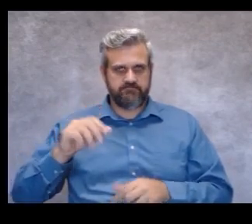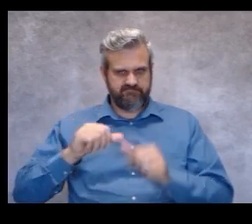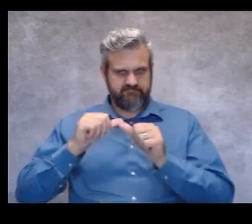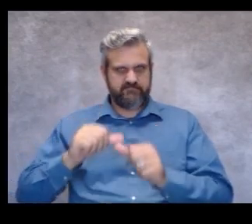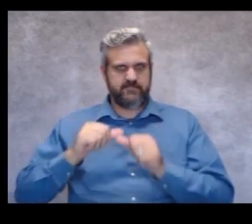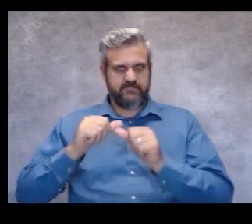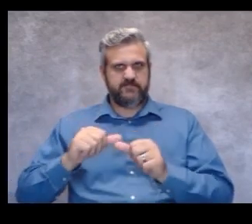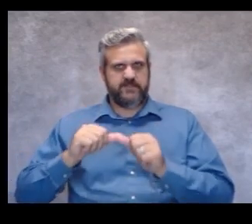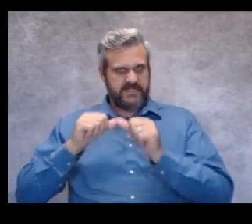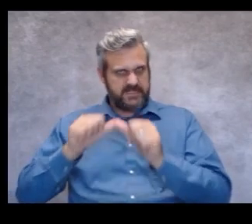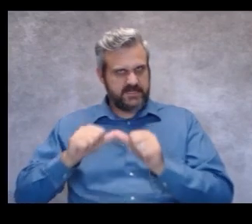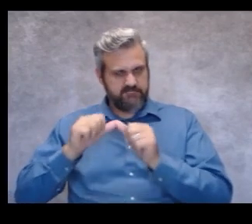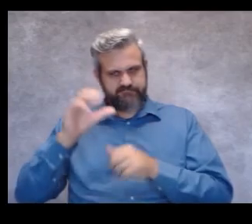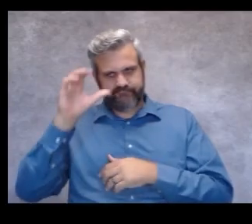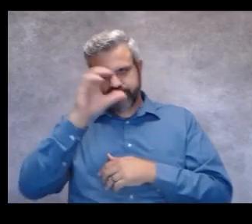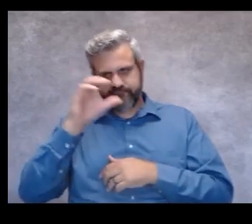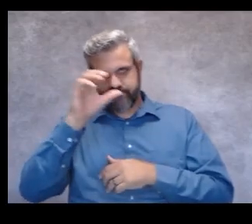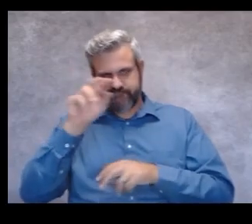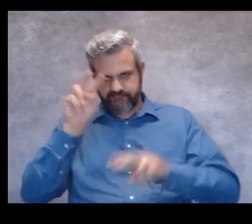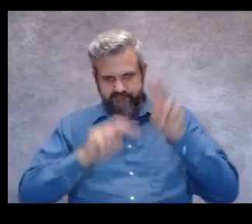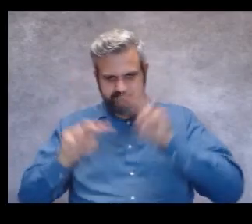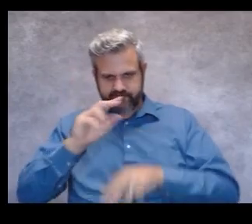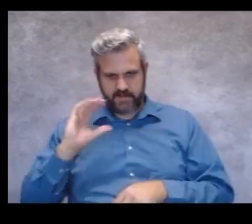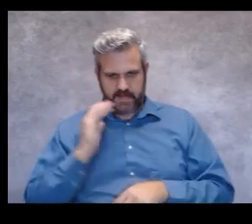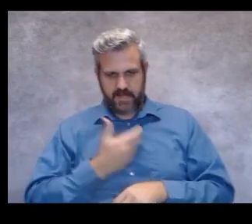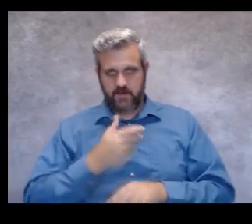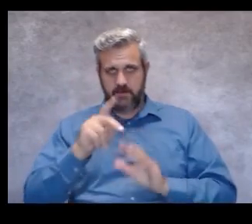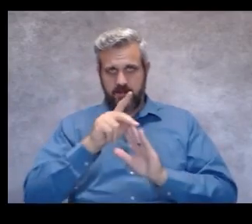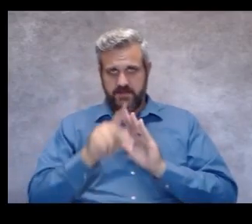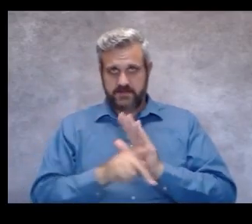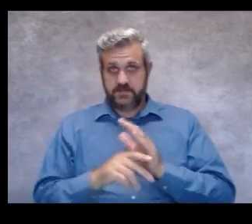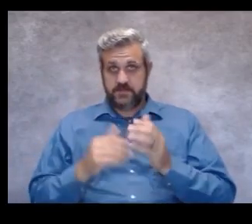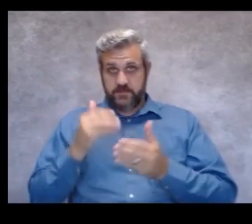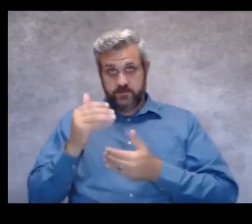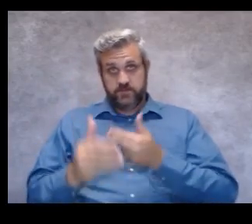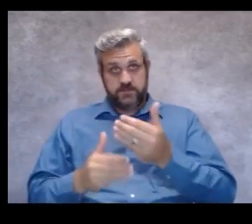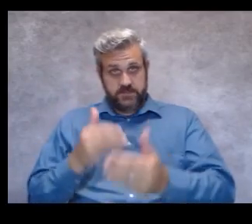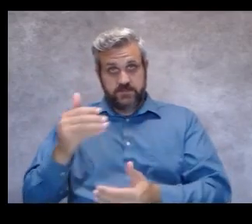keep looking at our policies and procedures